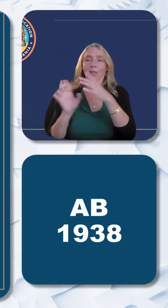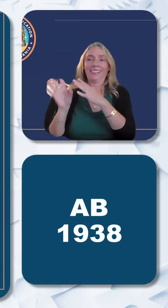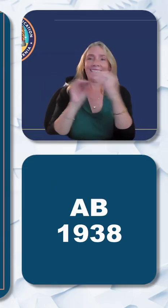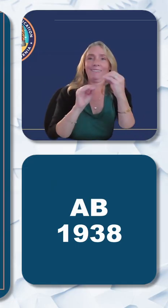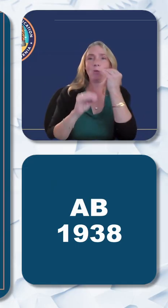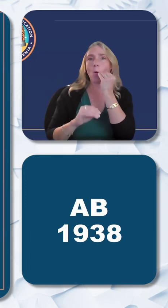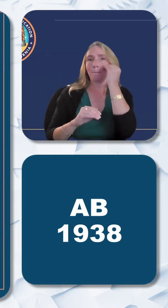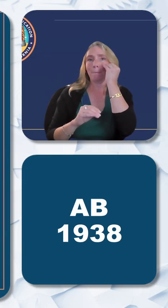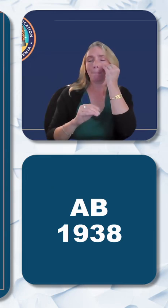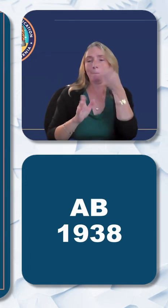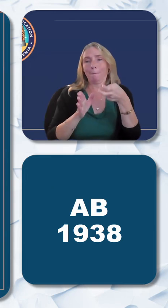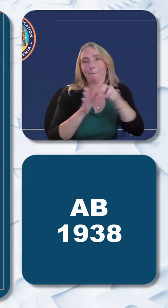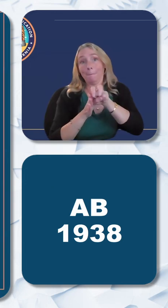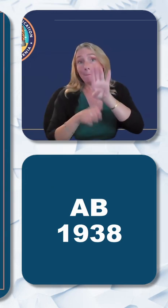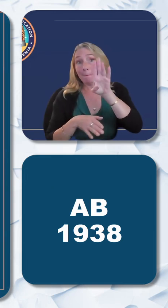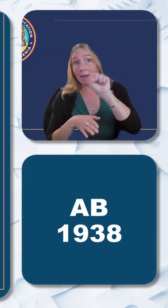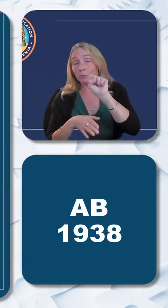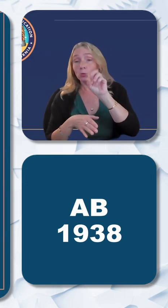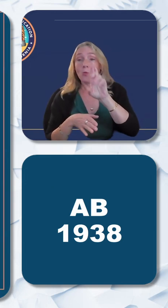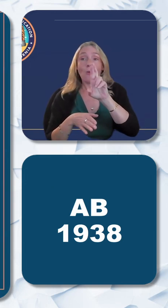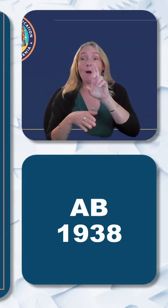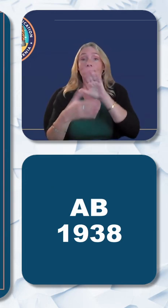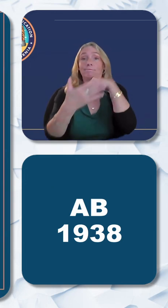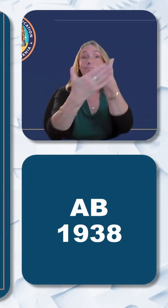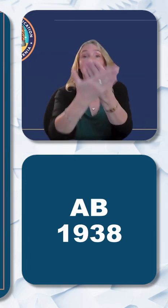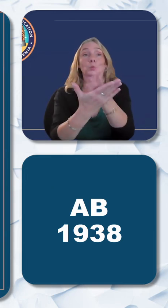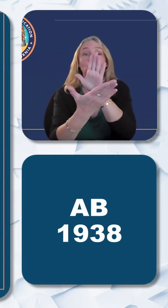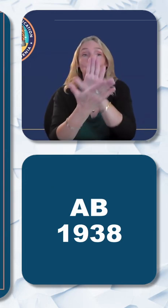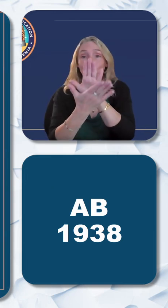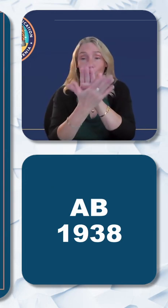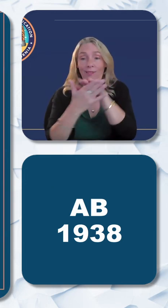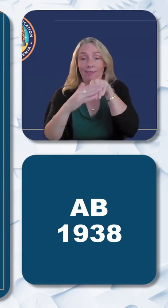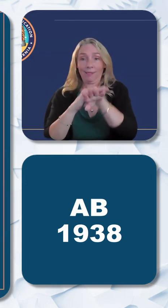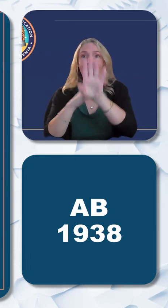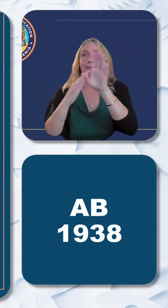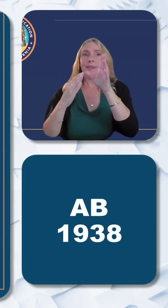but it's from the moment you leave home. As a child, when you get on the bus, or when you get to